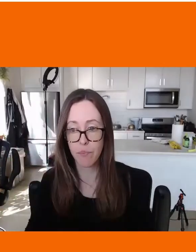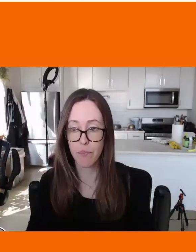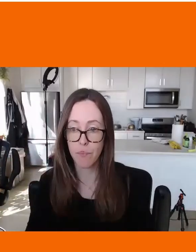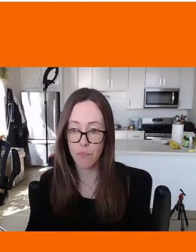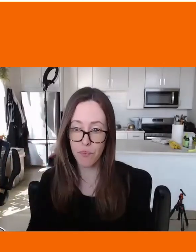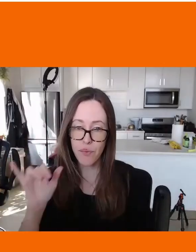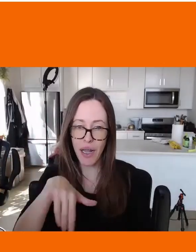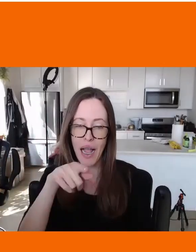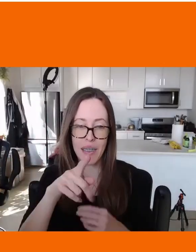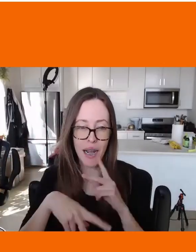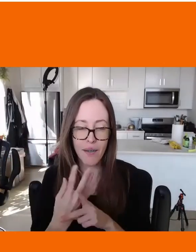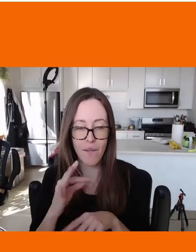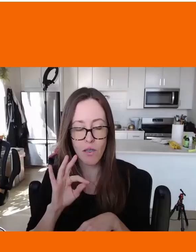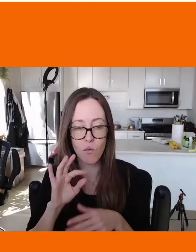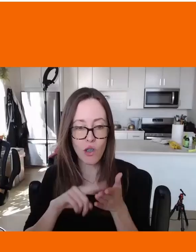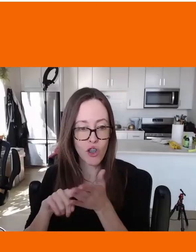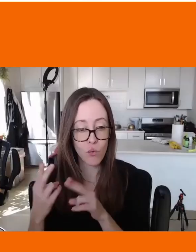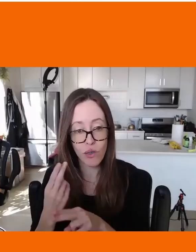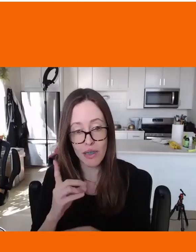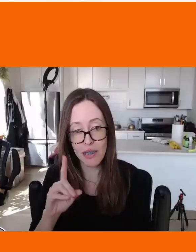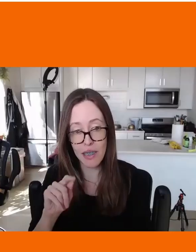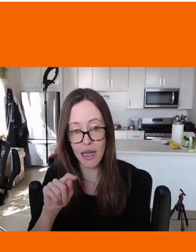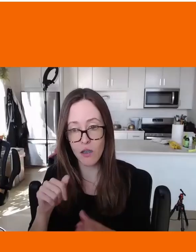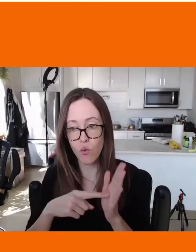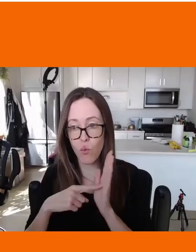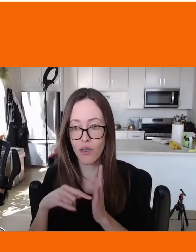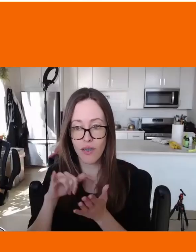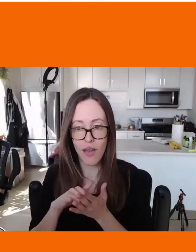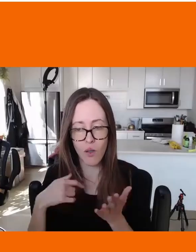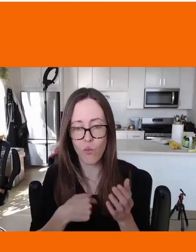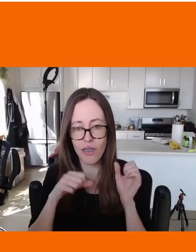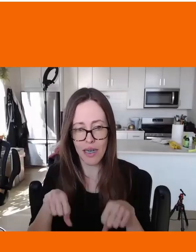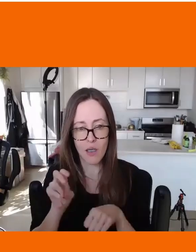communication and technology. That's the kind of research that uses data